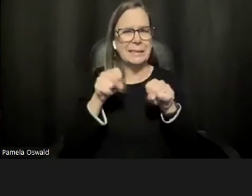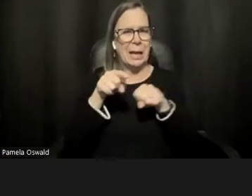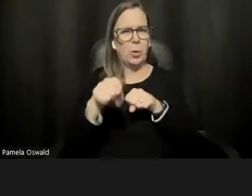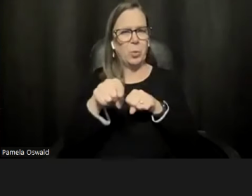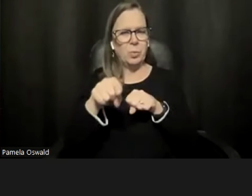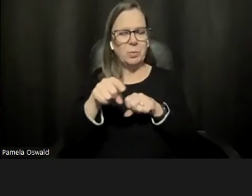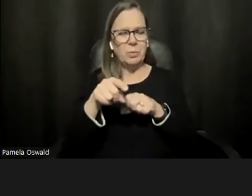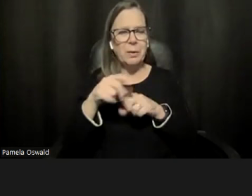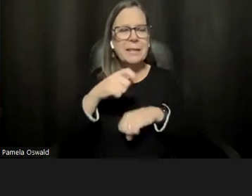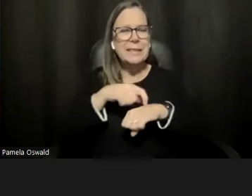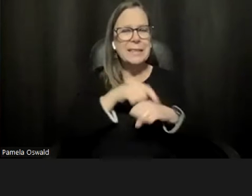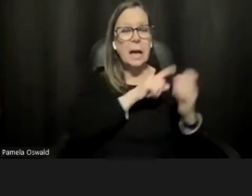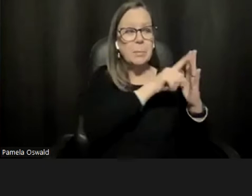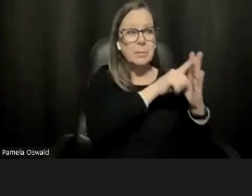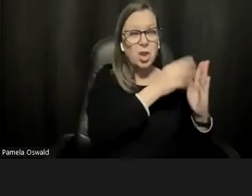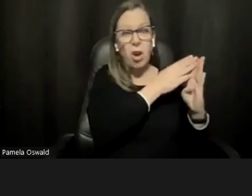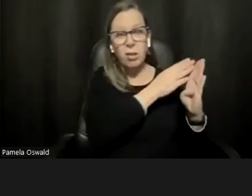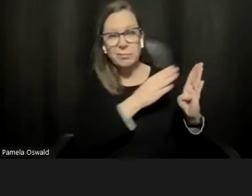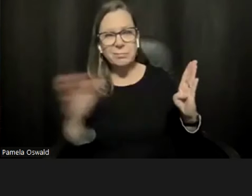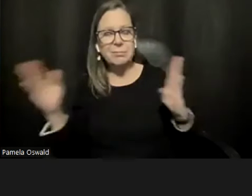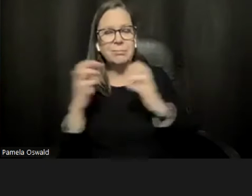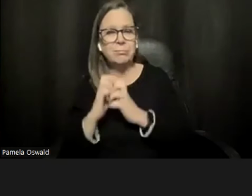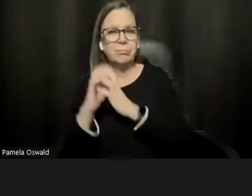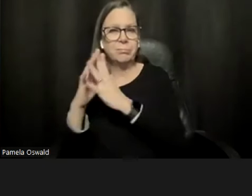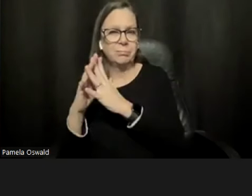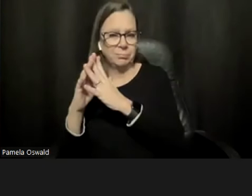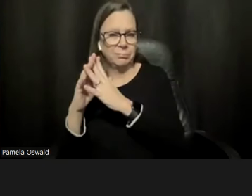For getting this all implemented in your program?